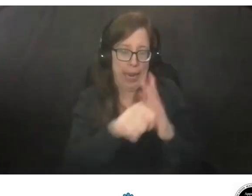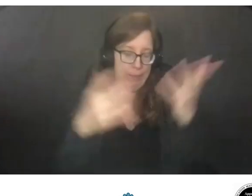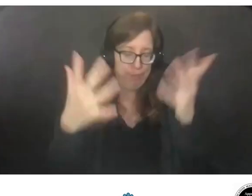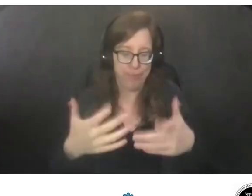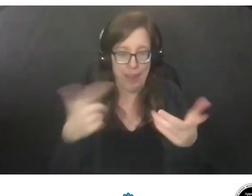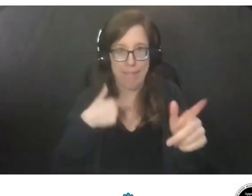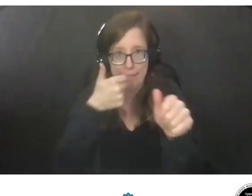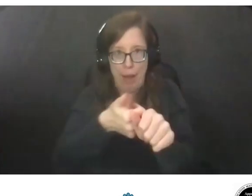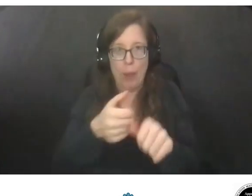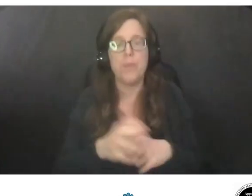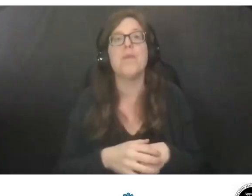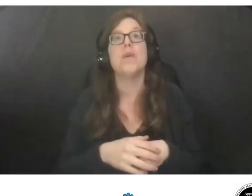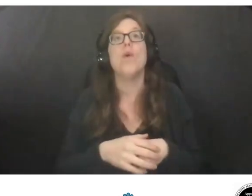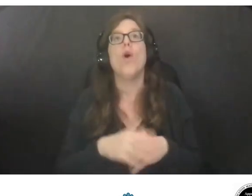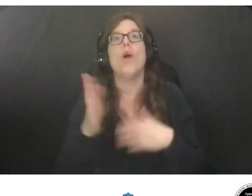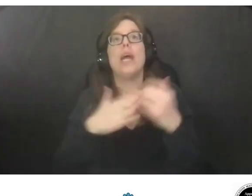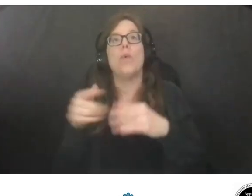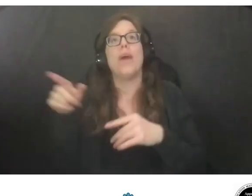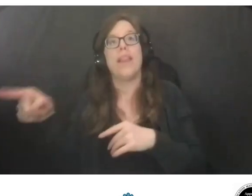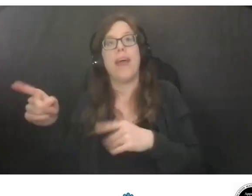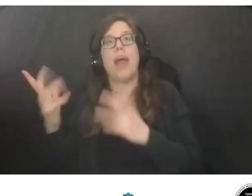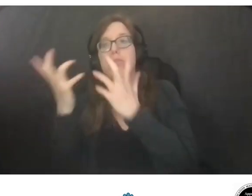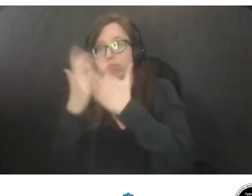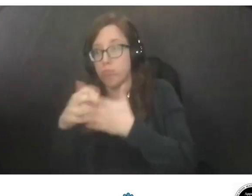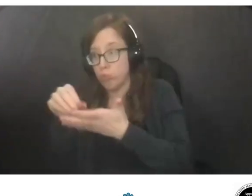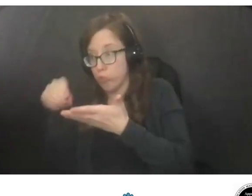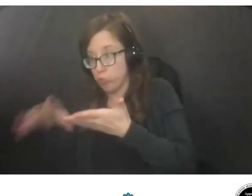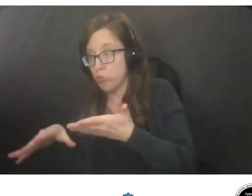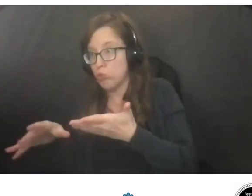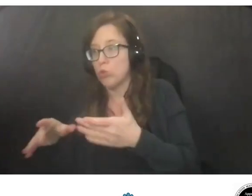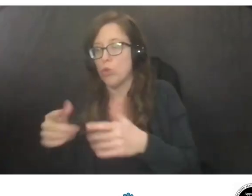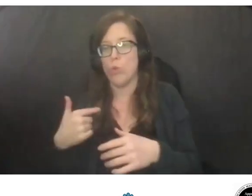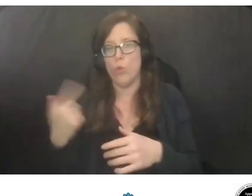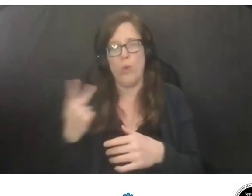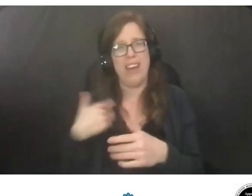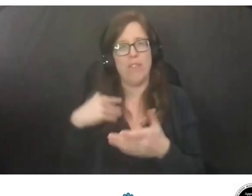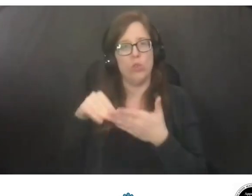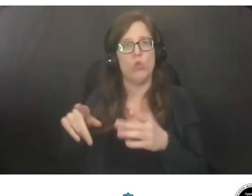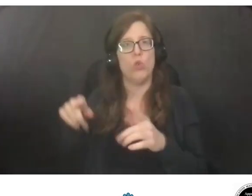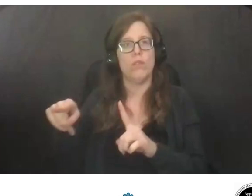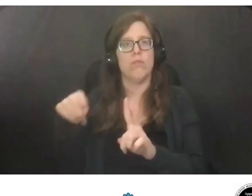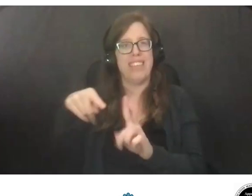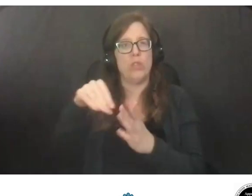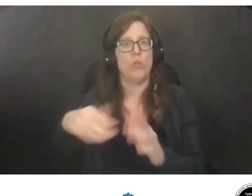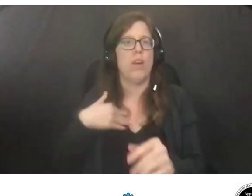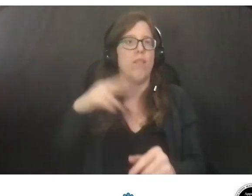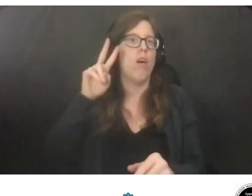And...and she had worked it out with–This particular student that we shared had Usher Syndrome–and